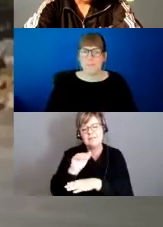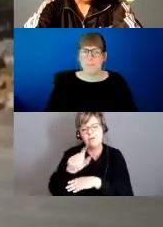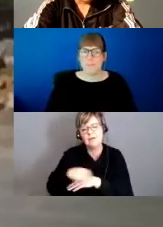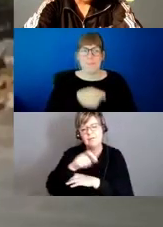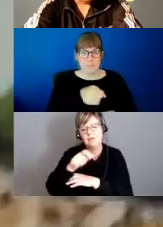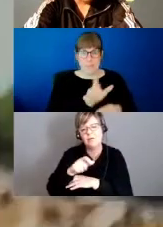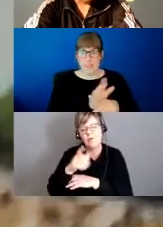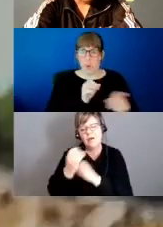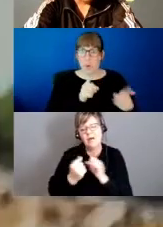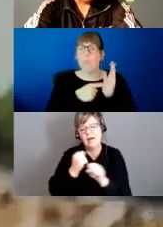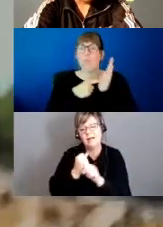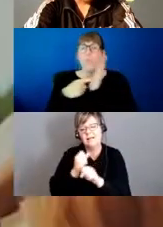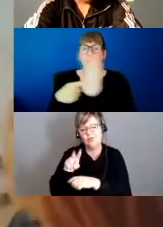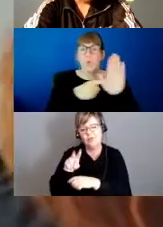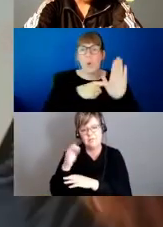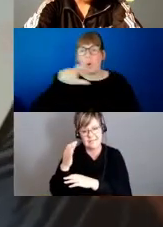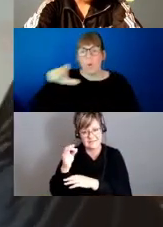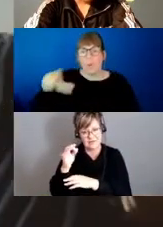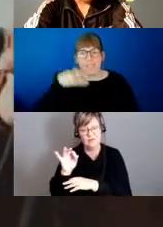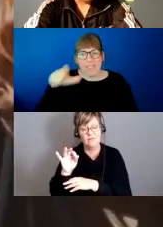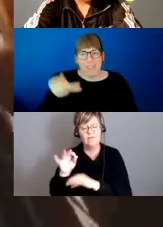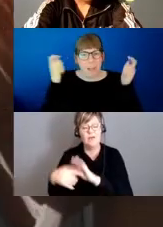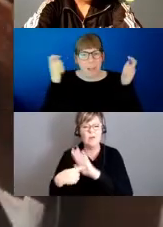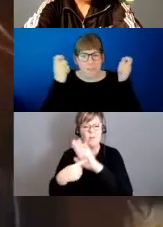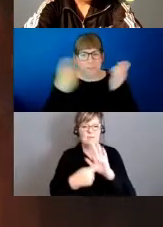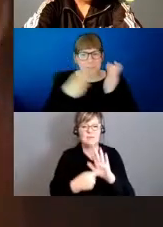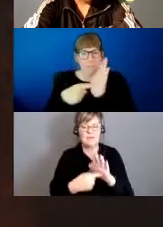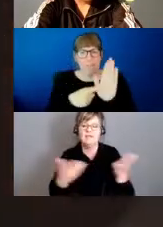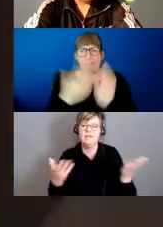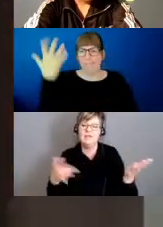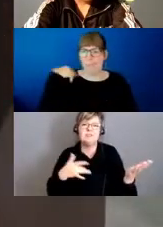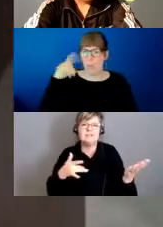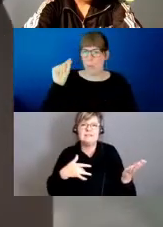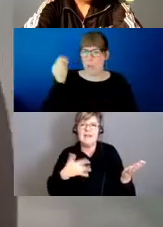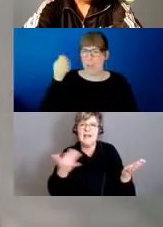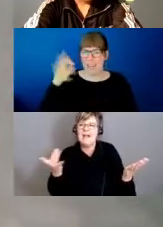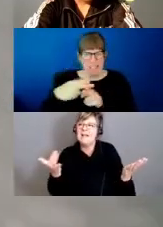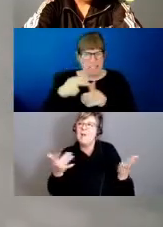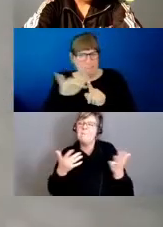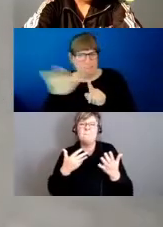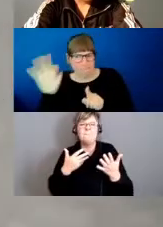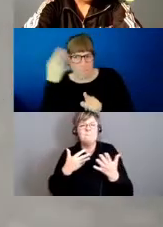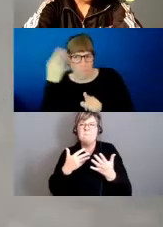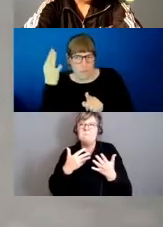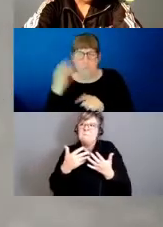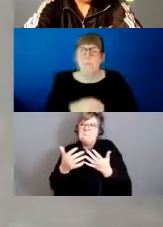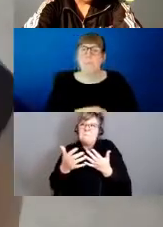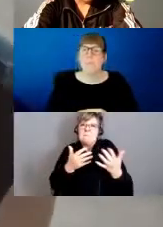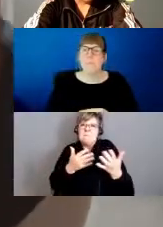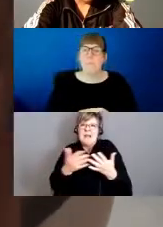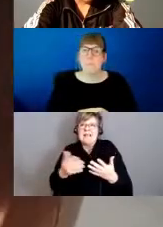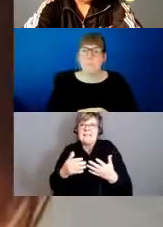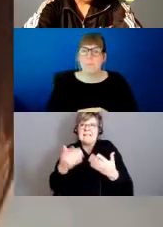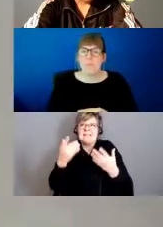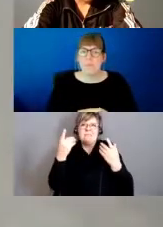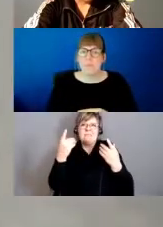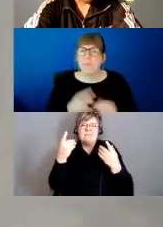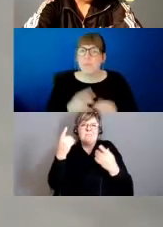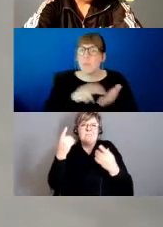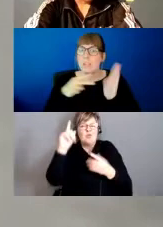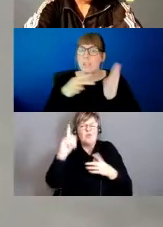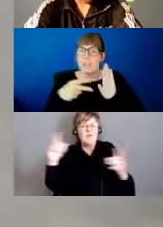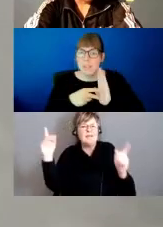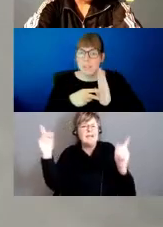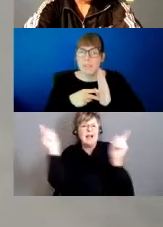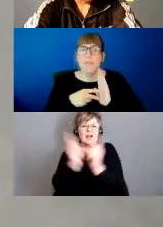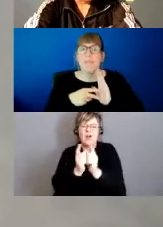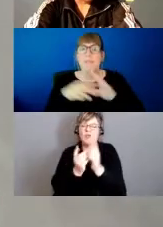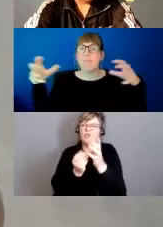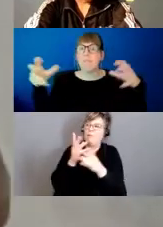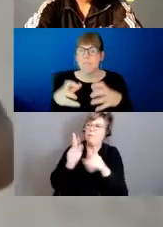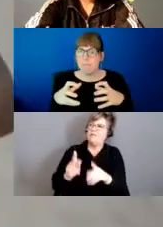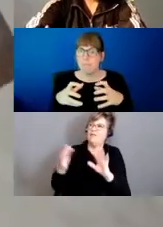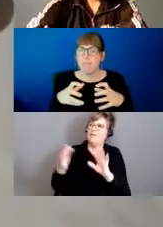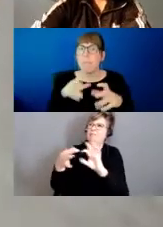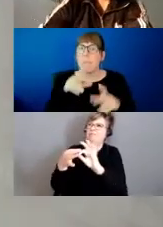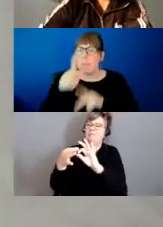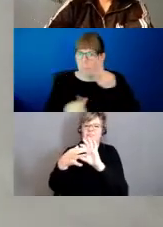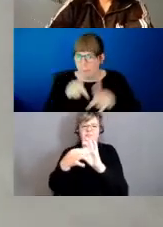QUEBEC IN 2019. SO THIS MEANS MEETING PEOPLE, SO THAT'S IT. THIS VIDEO LASTS FOR A LONGER